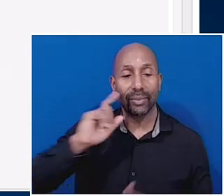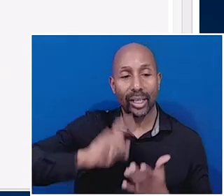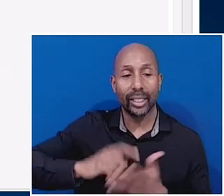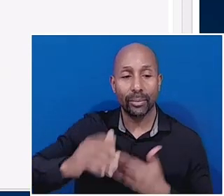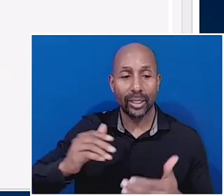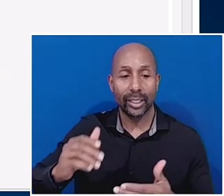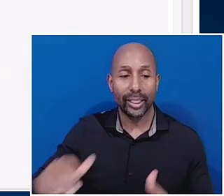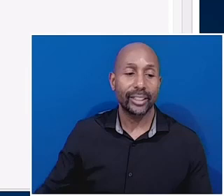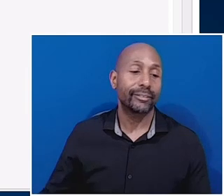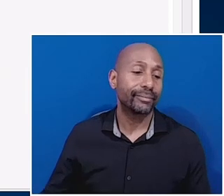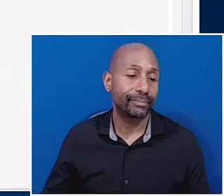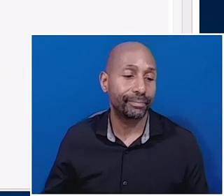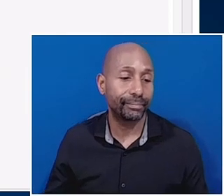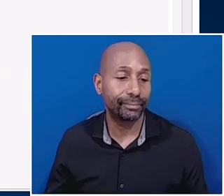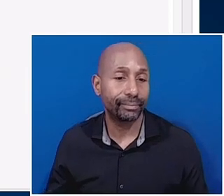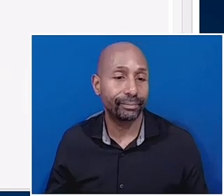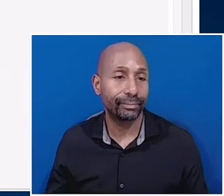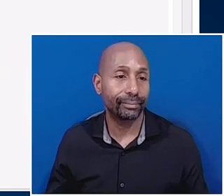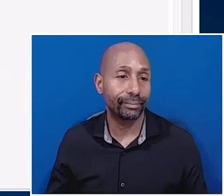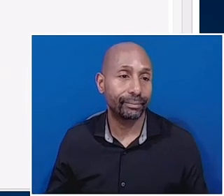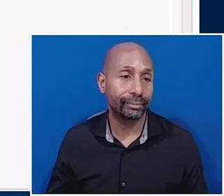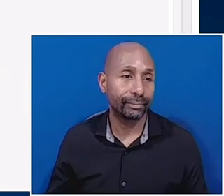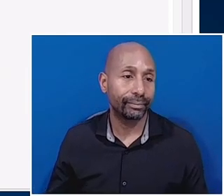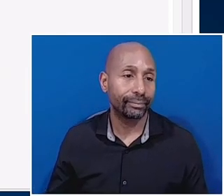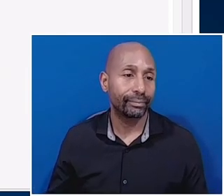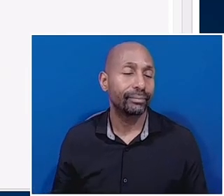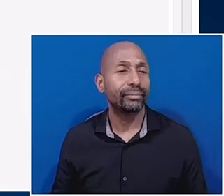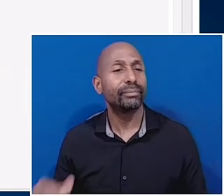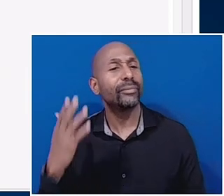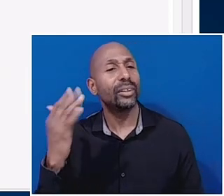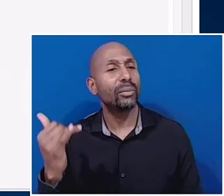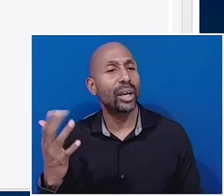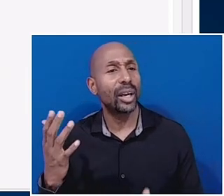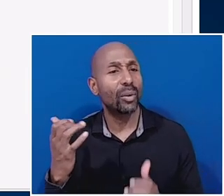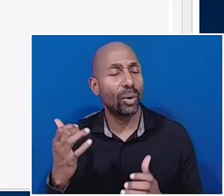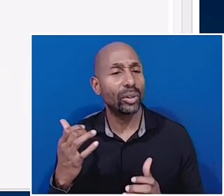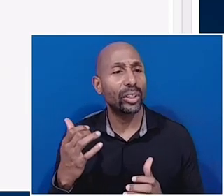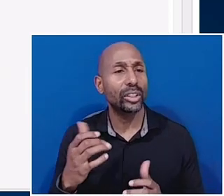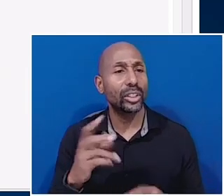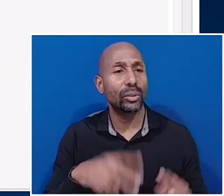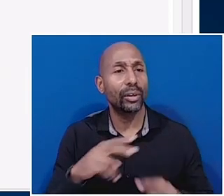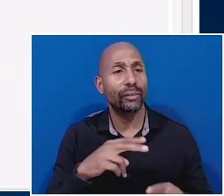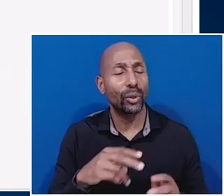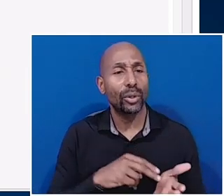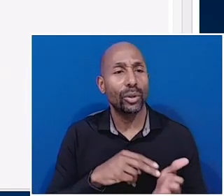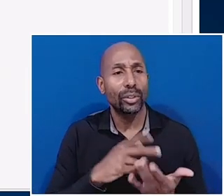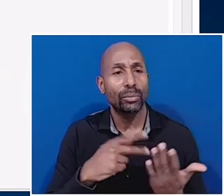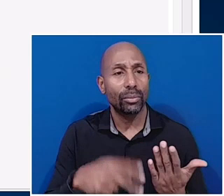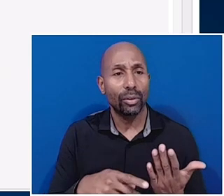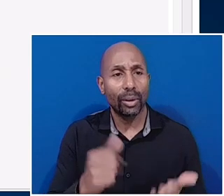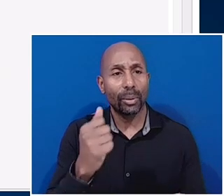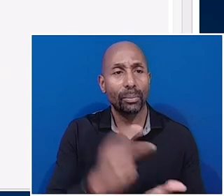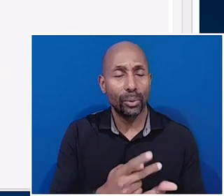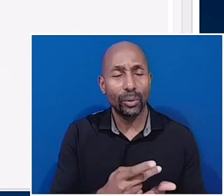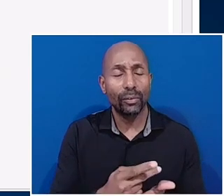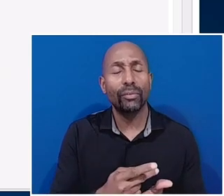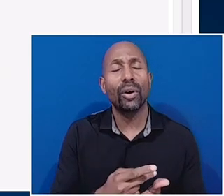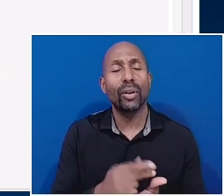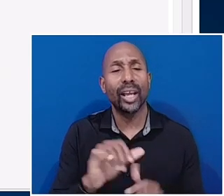Department's rationale for wanting to review nursing program approval agencies every four years instead of the normal every five. So if that could just be